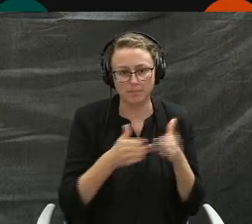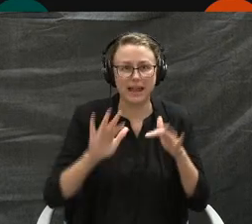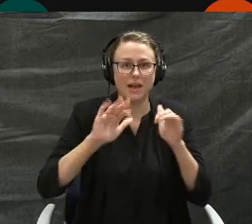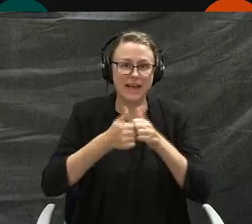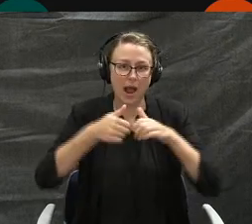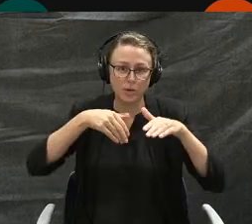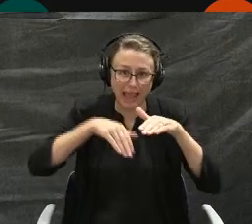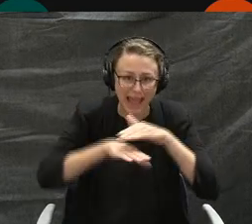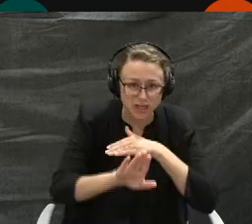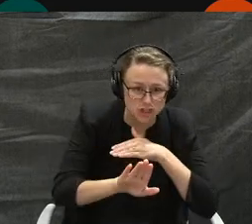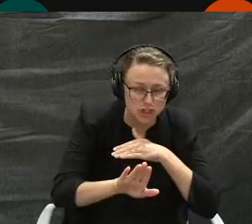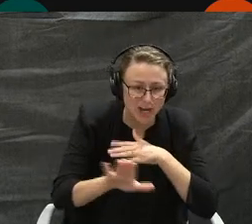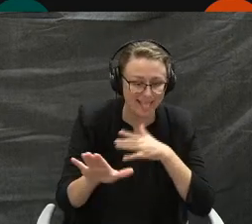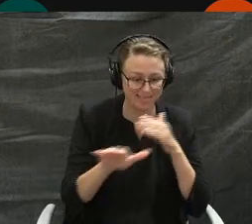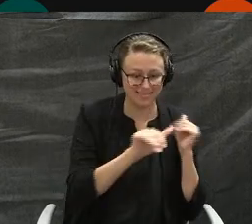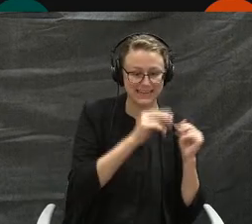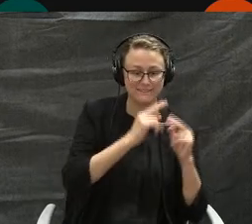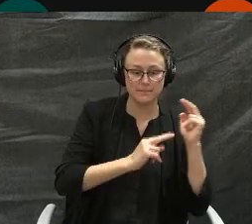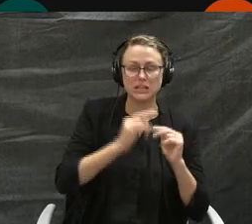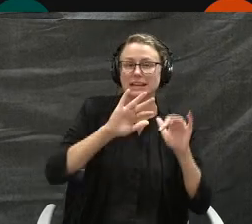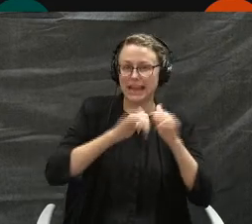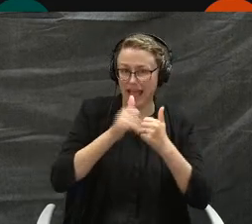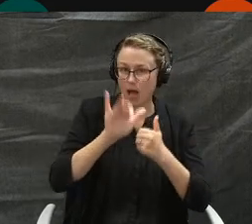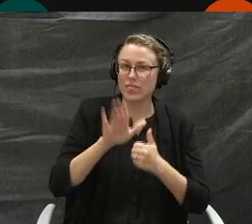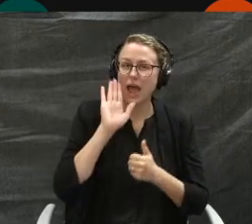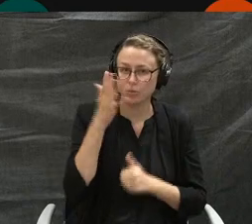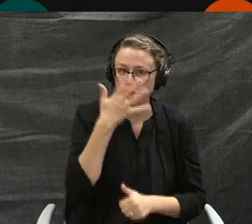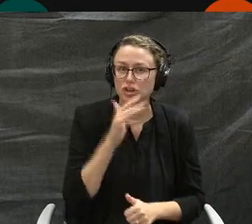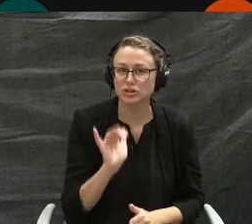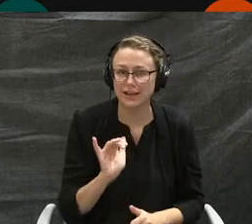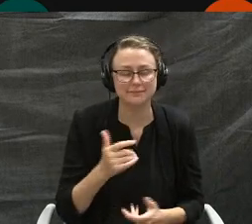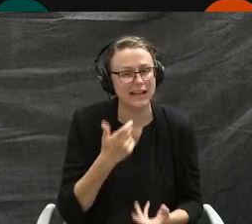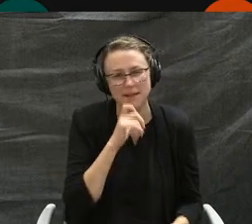the building, and how all of those things would work. I'm not